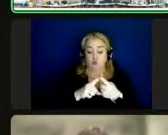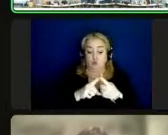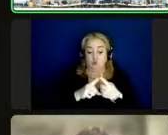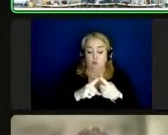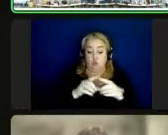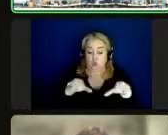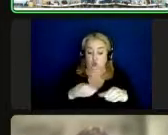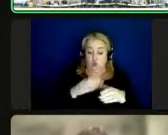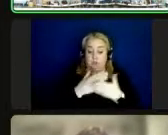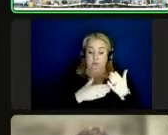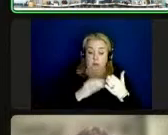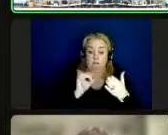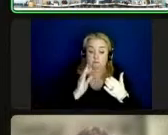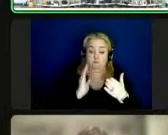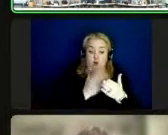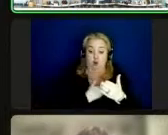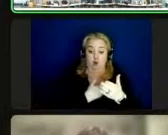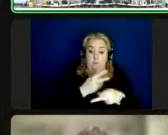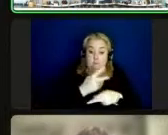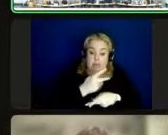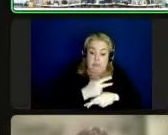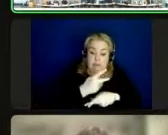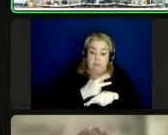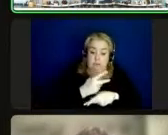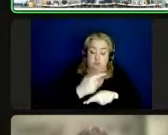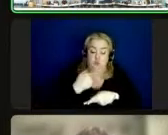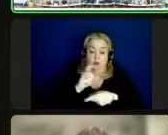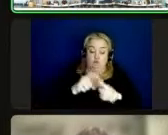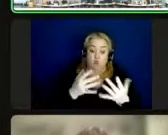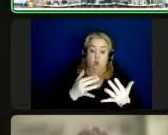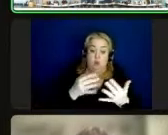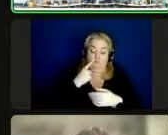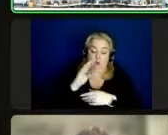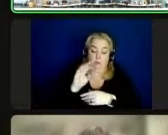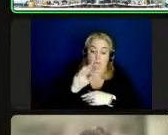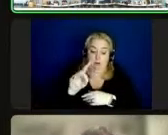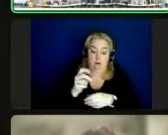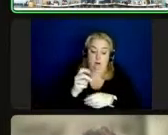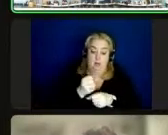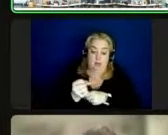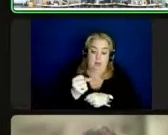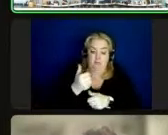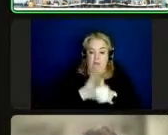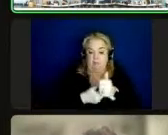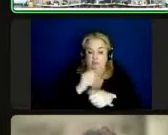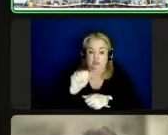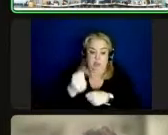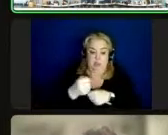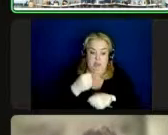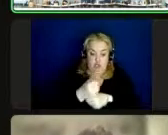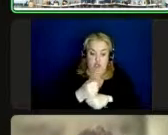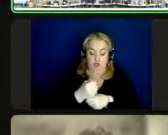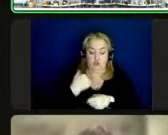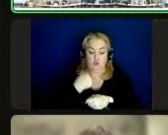IT MEANS THAT, YOU KNOW, WE WANTED TO CREATE A REVENUE STREAM TO DO SOME OF OUR